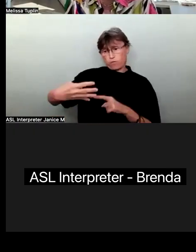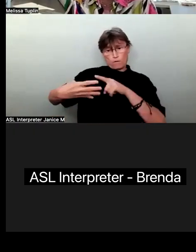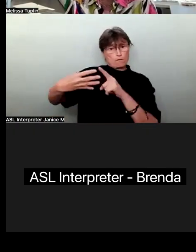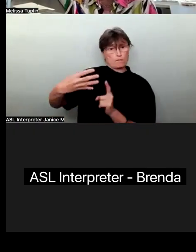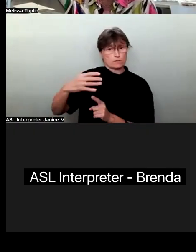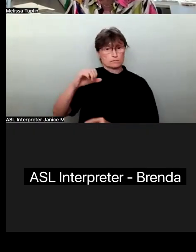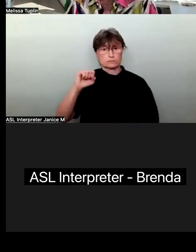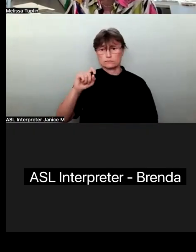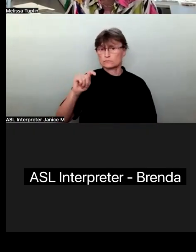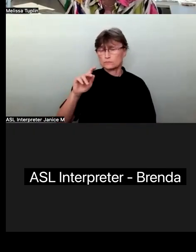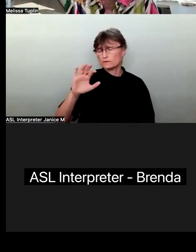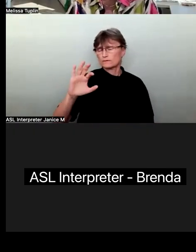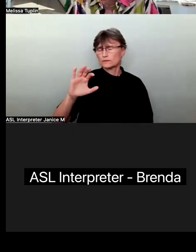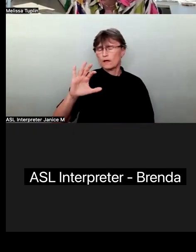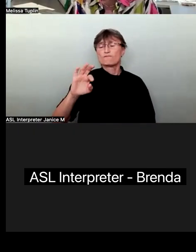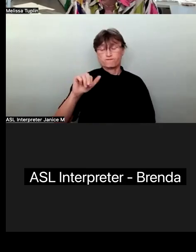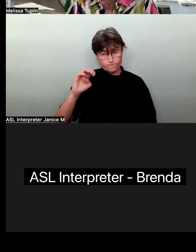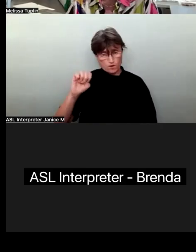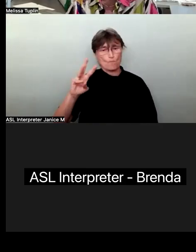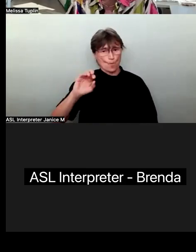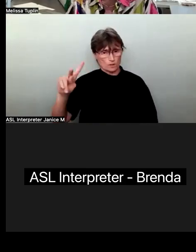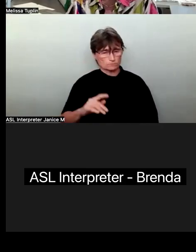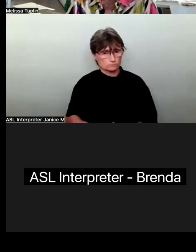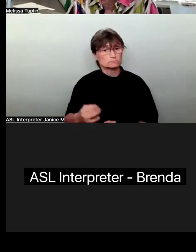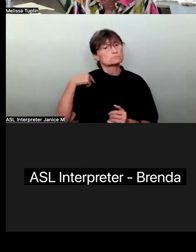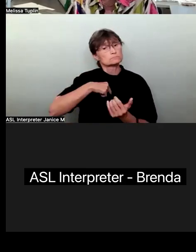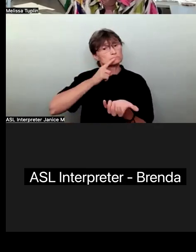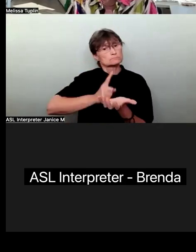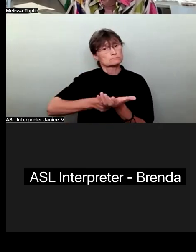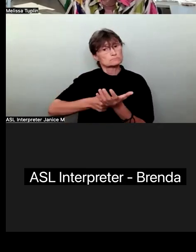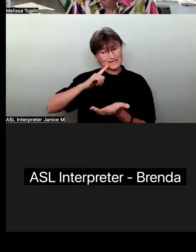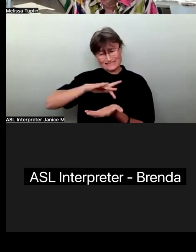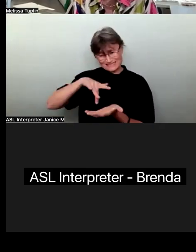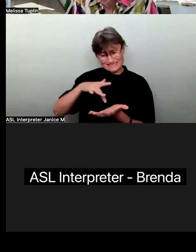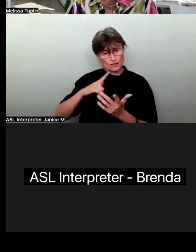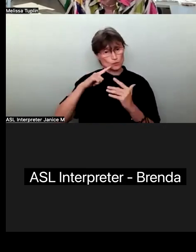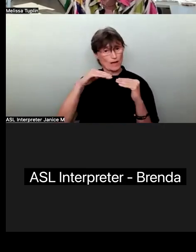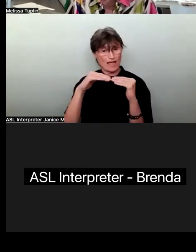In our grant programs, centring equity in the arts sector means actively working to address